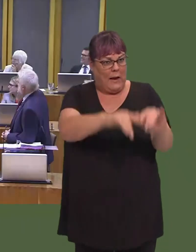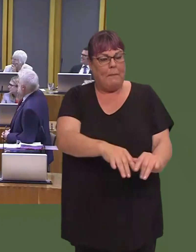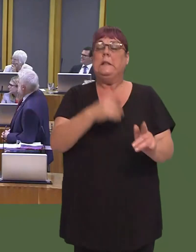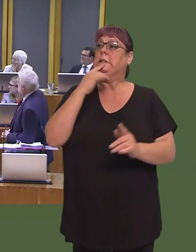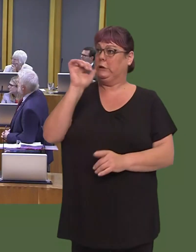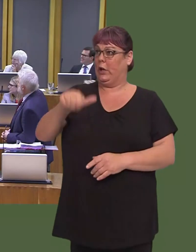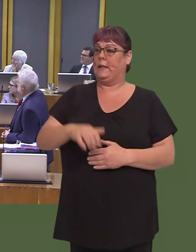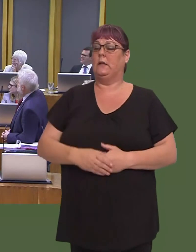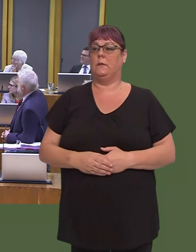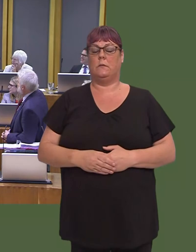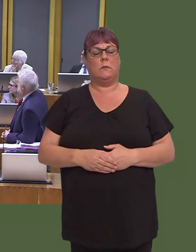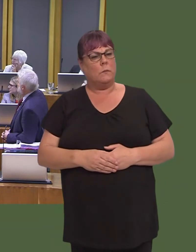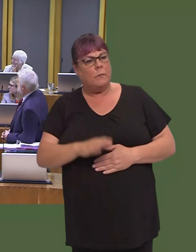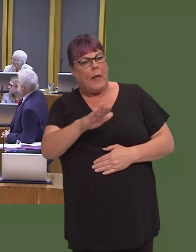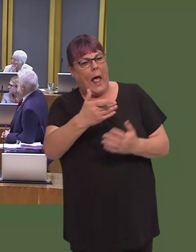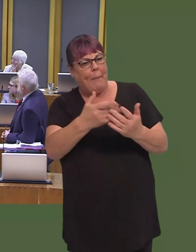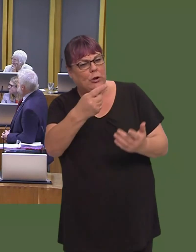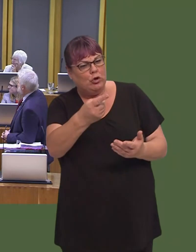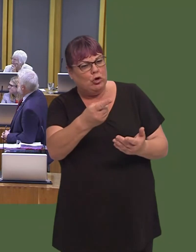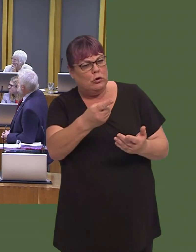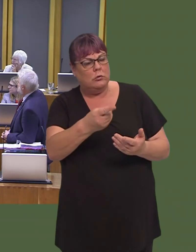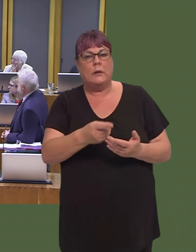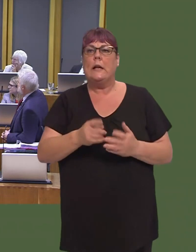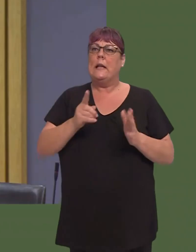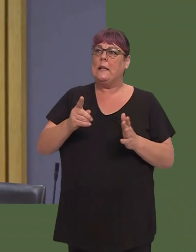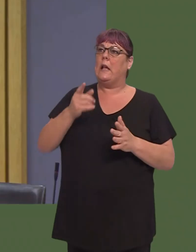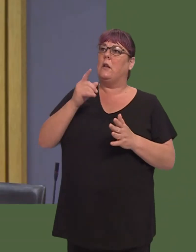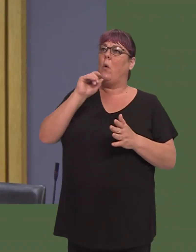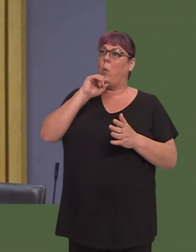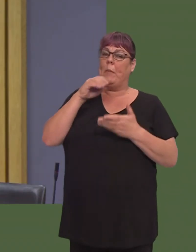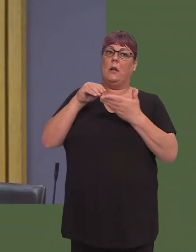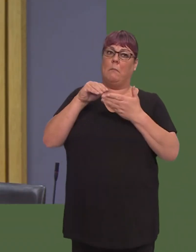on exactly the same issue, which is why I opposed a second referendum in 1997. But,